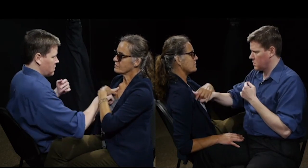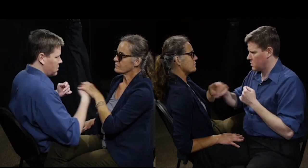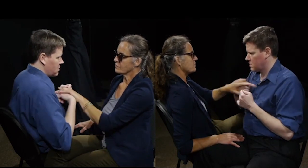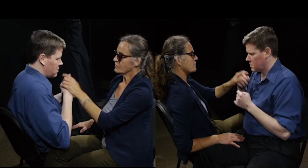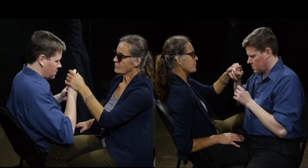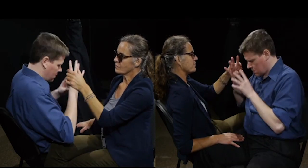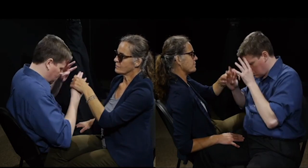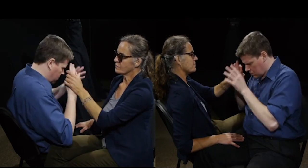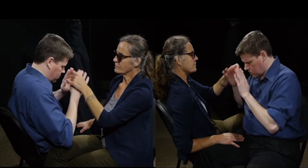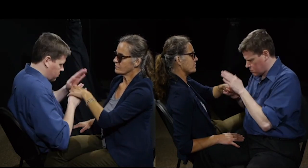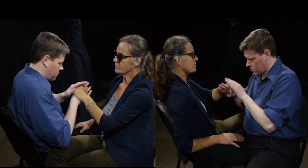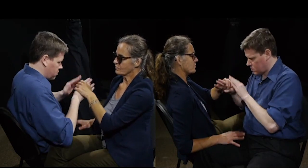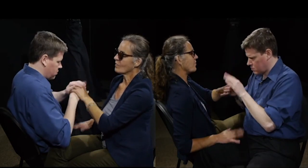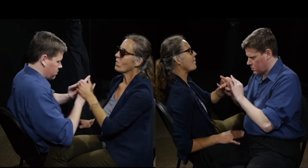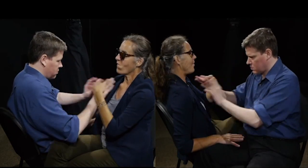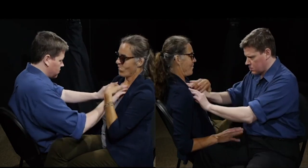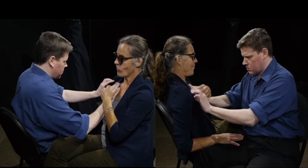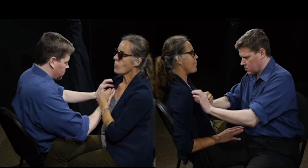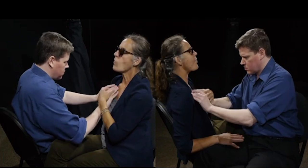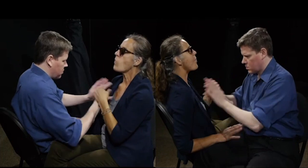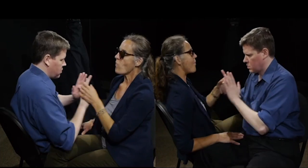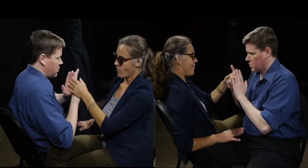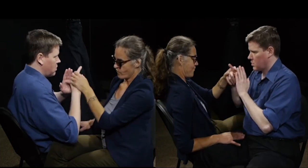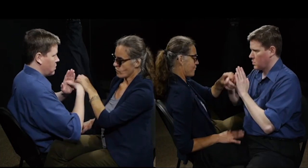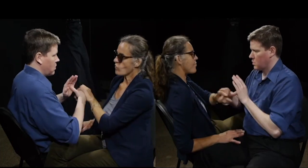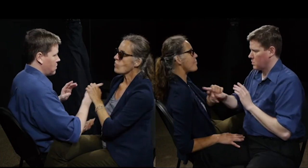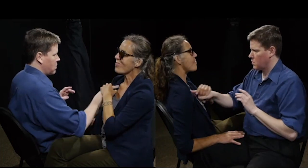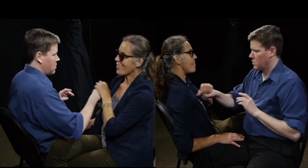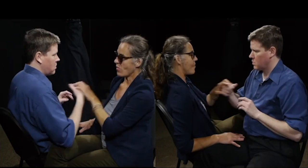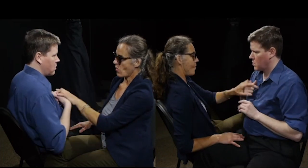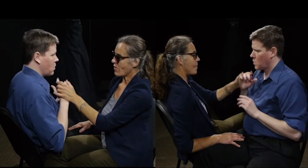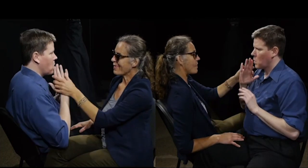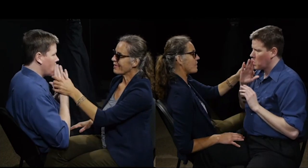such as the chin for "mother" or the forehead for "father." But that's clunky.